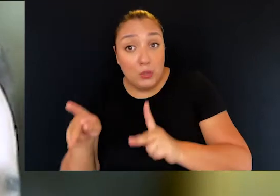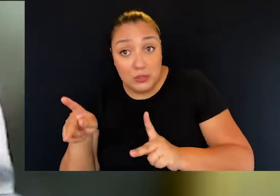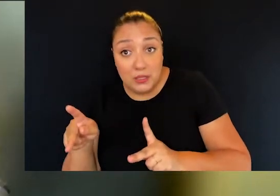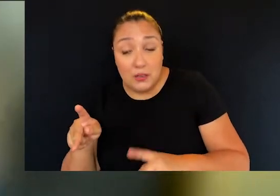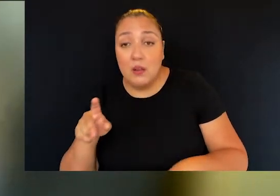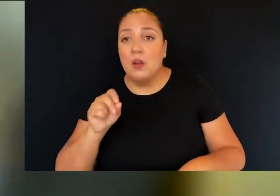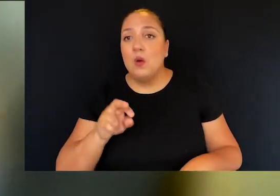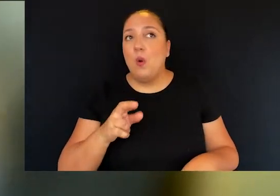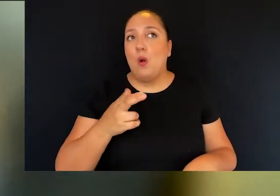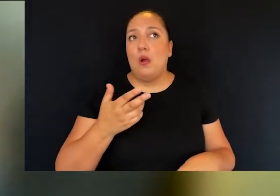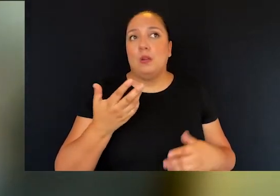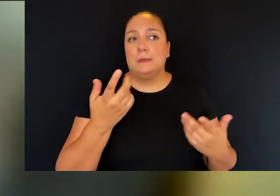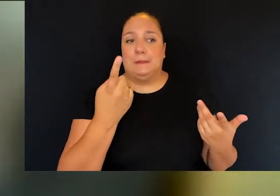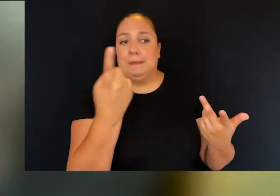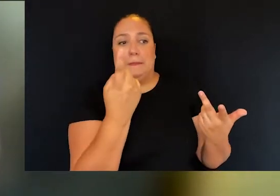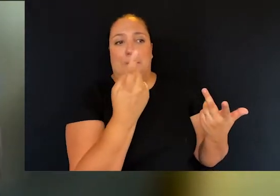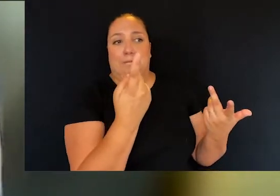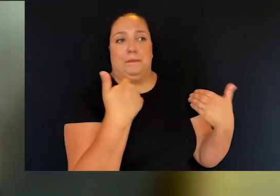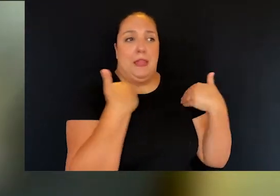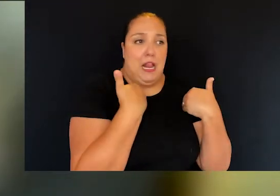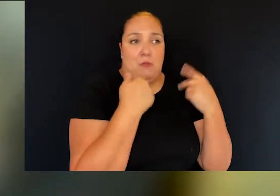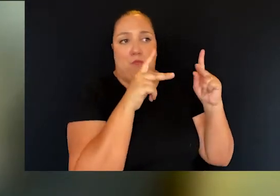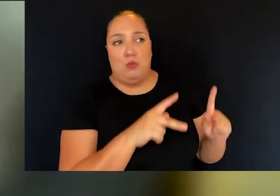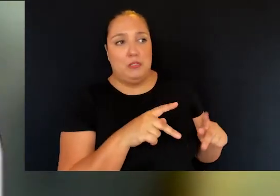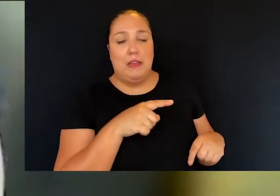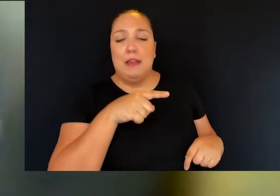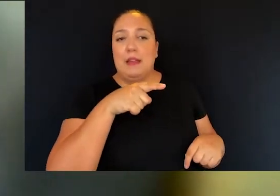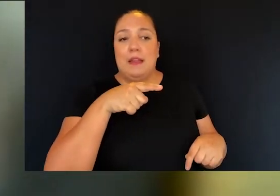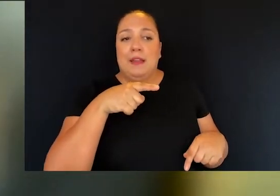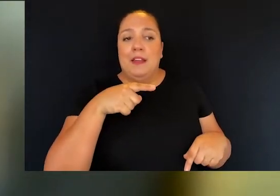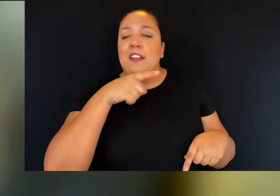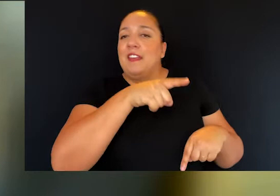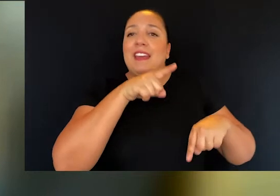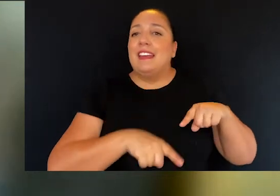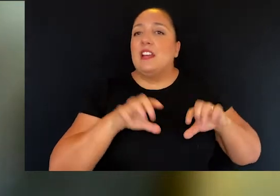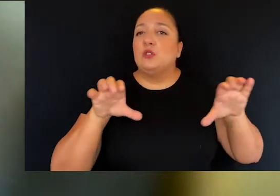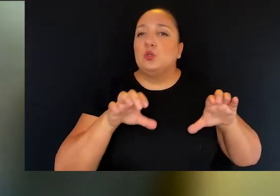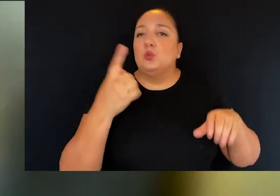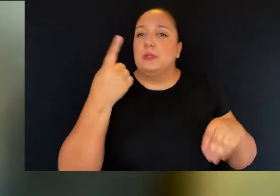or some sort of being that is just not able to do something physically,